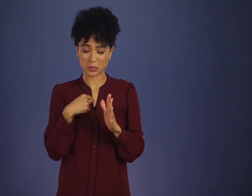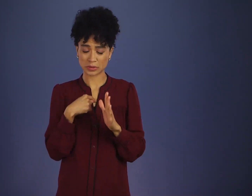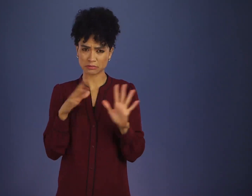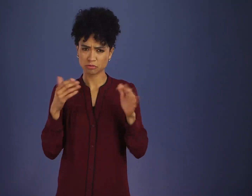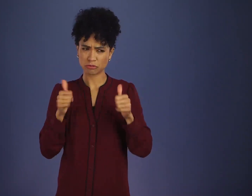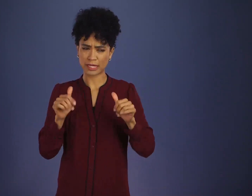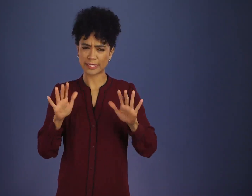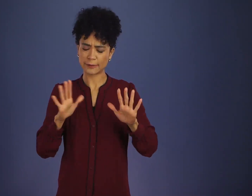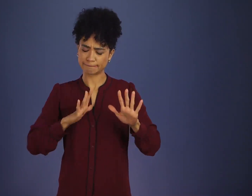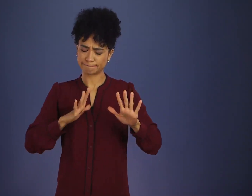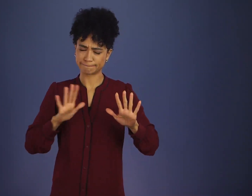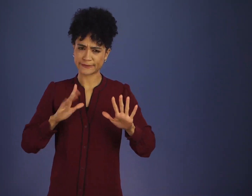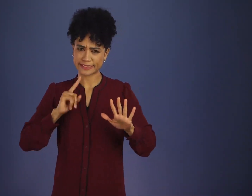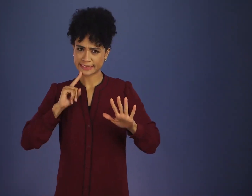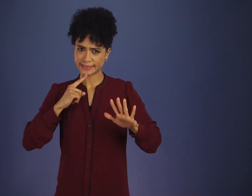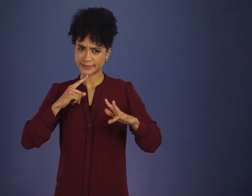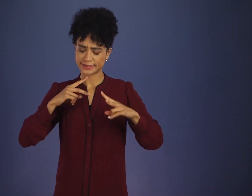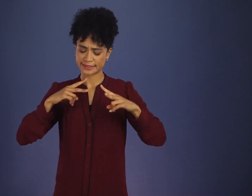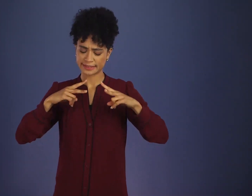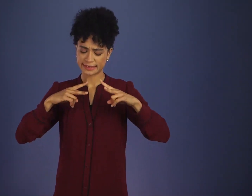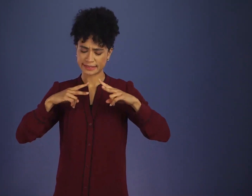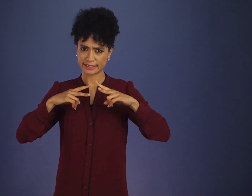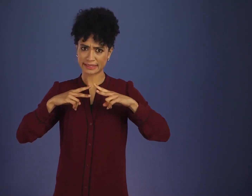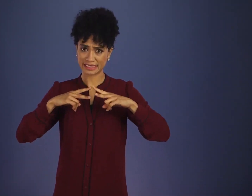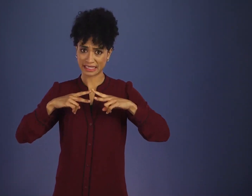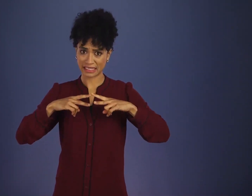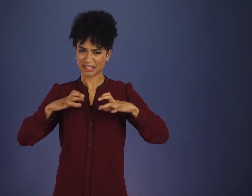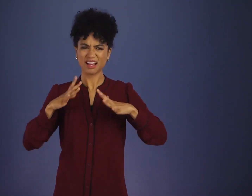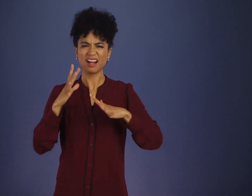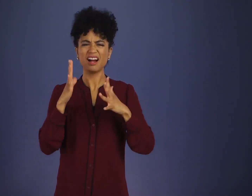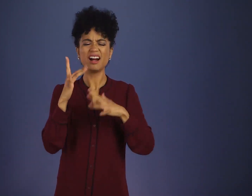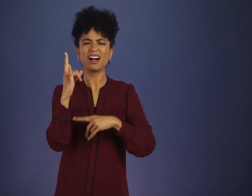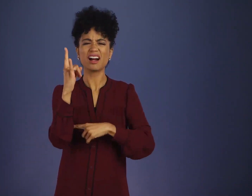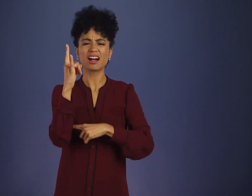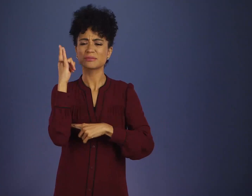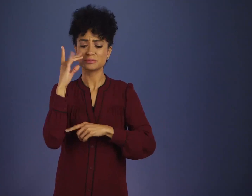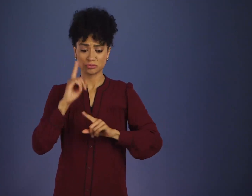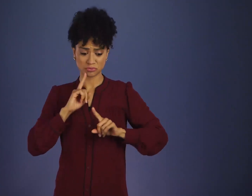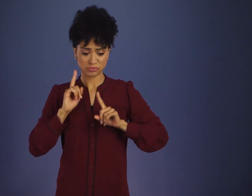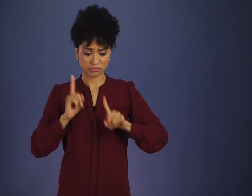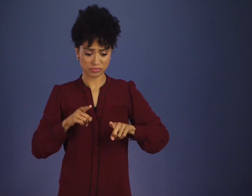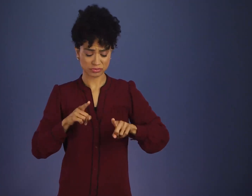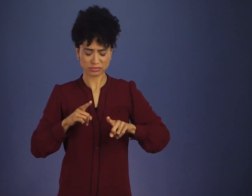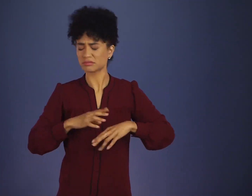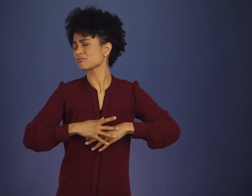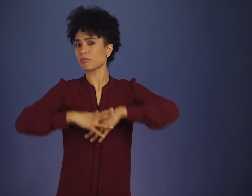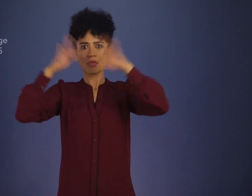The minute we make a serious attempt to probe them, we are liable to suffer severe reactions.